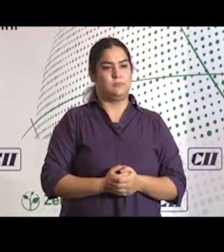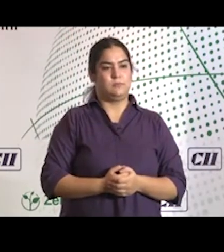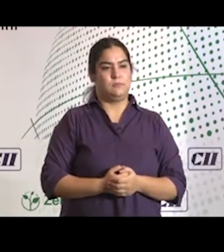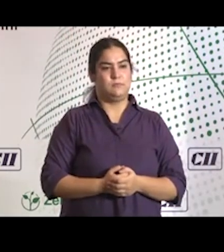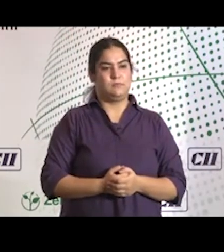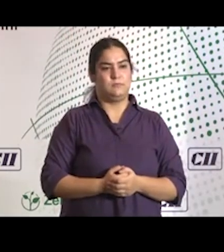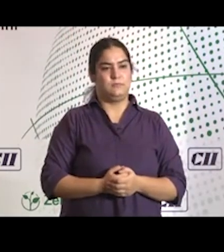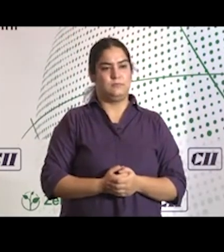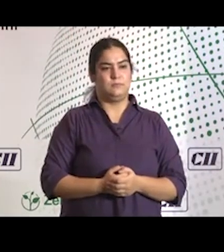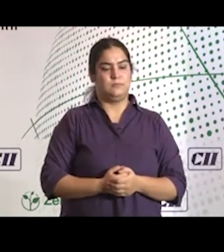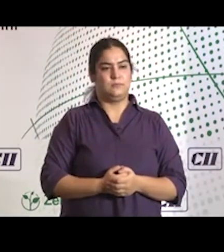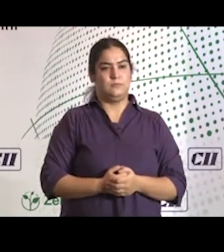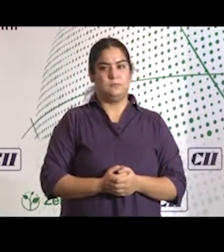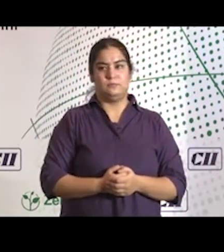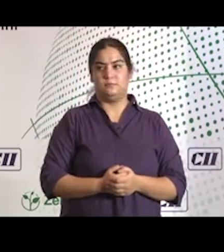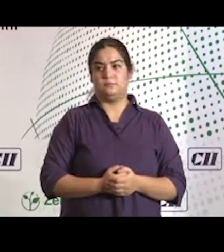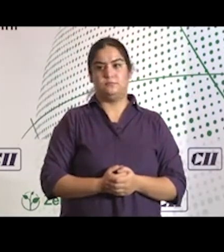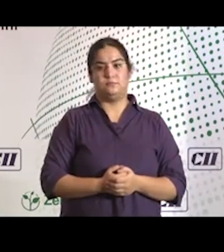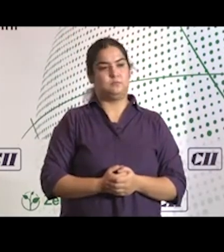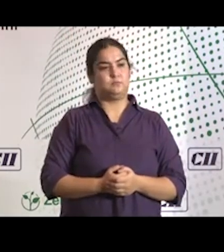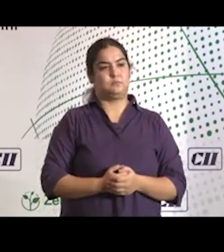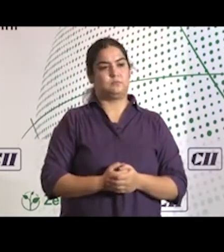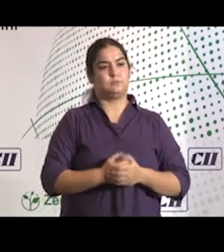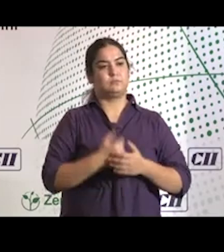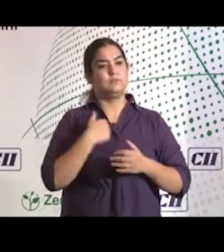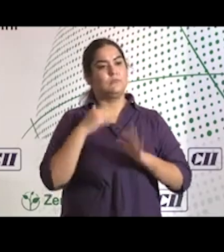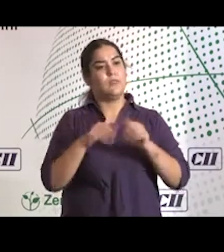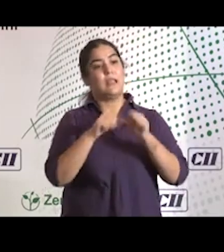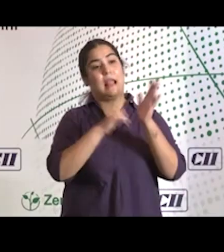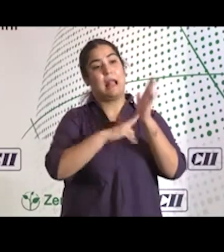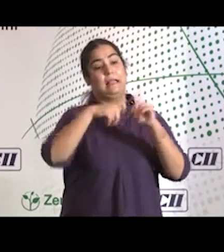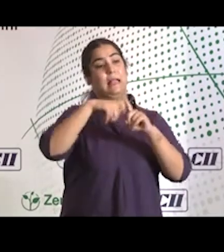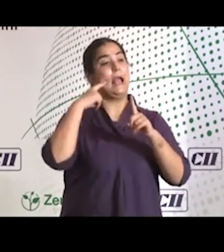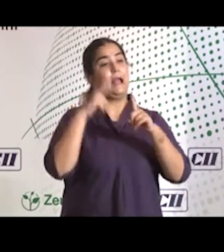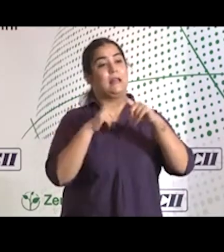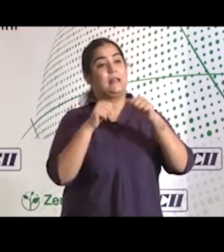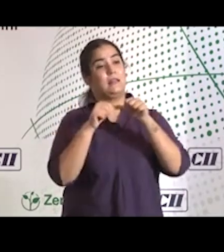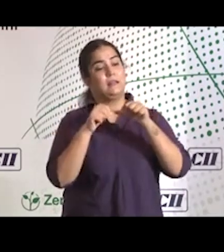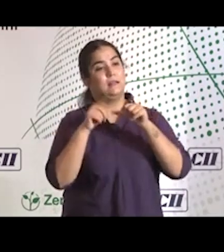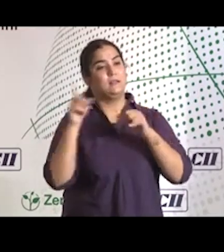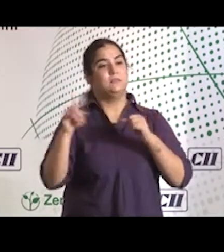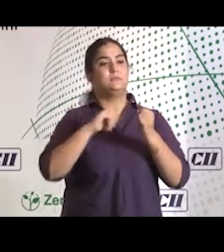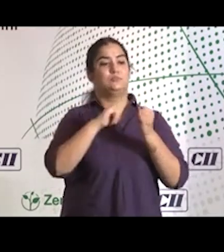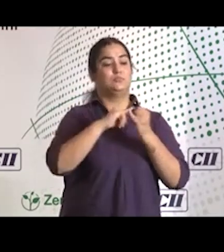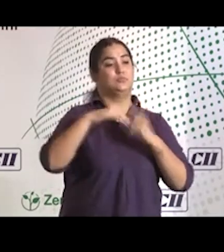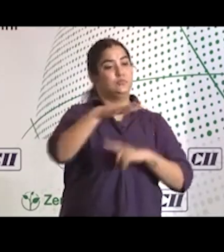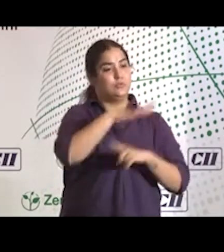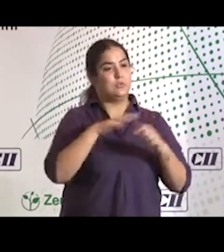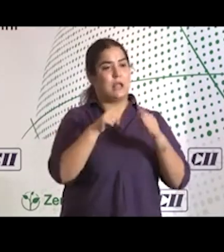So now I have on Twitter from Social Alpha,